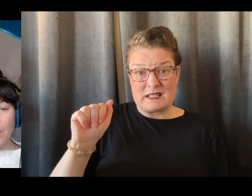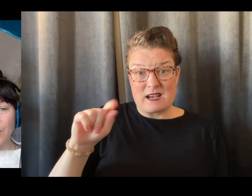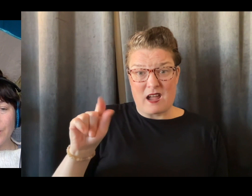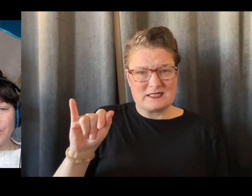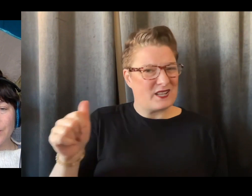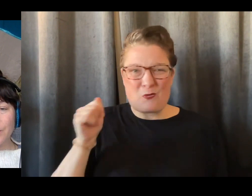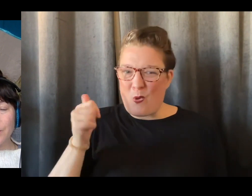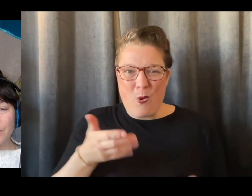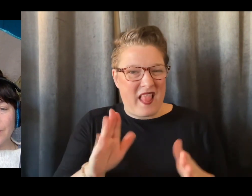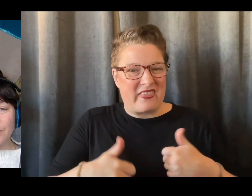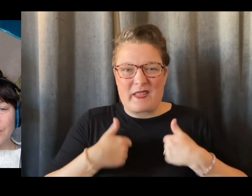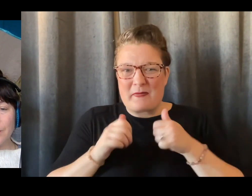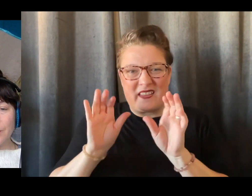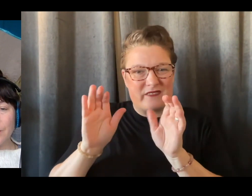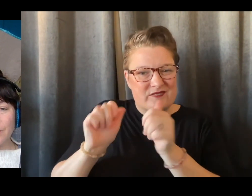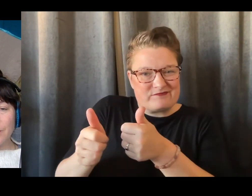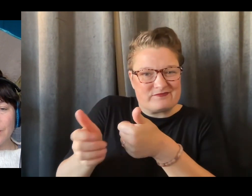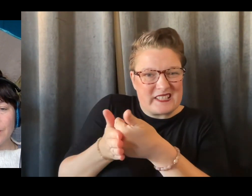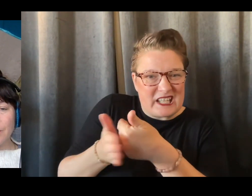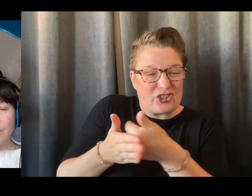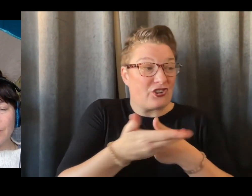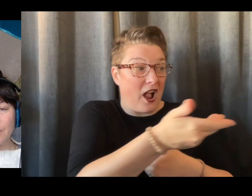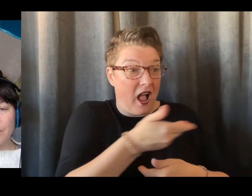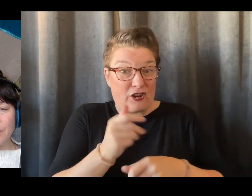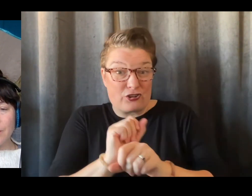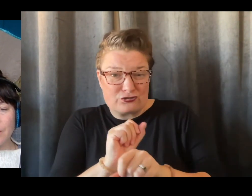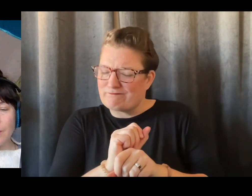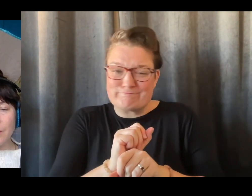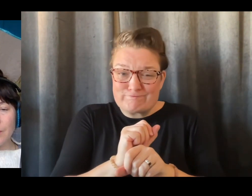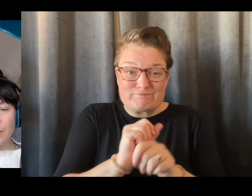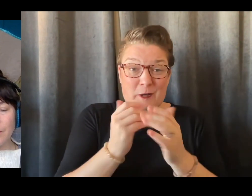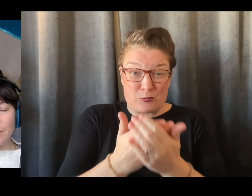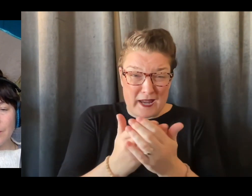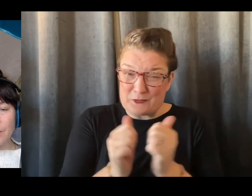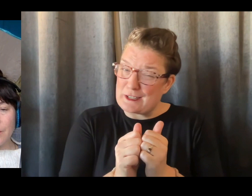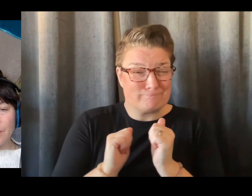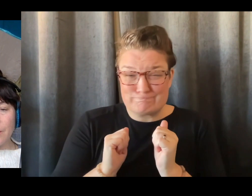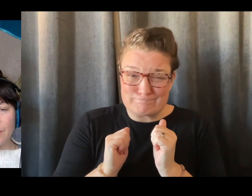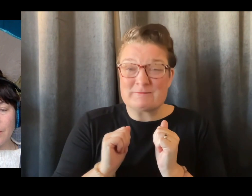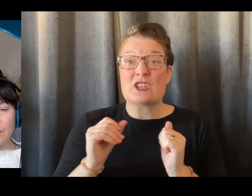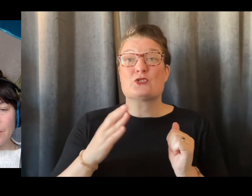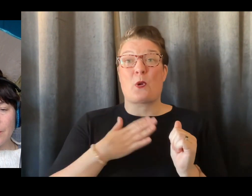with them, and so the minion that my family did, we did outside in a park. Nomy: Mm.